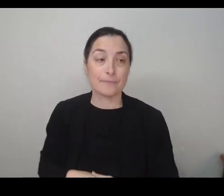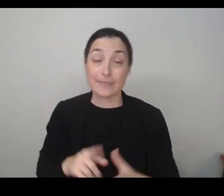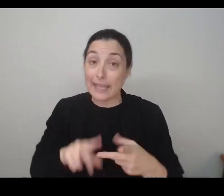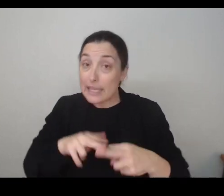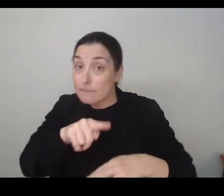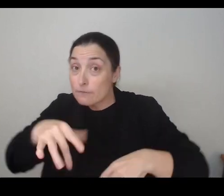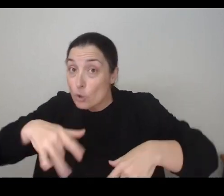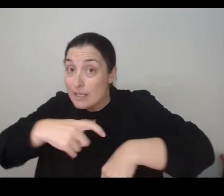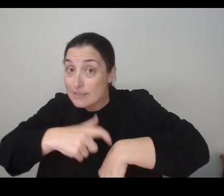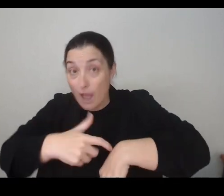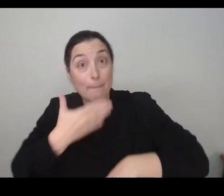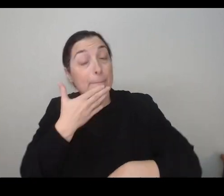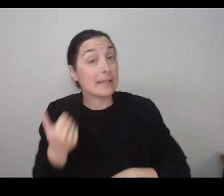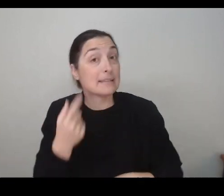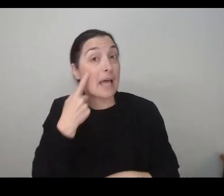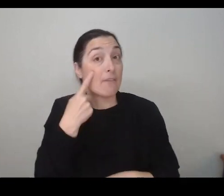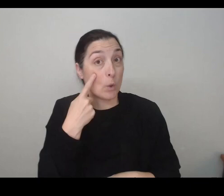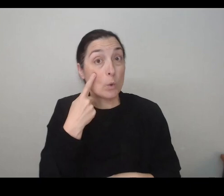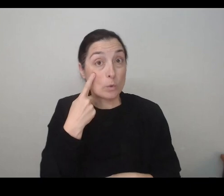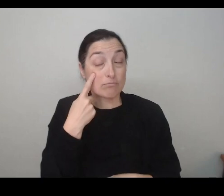to go to the SaVAge K'lub and to see the work of Tahea Drollet